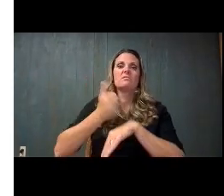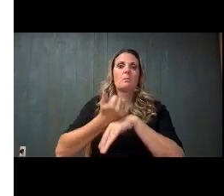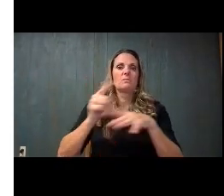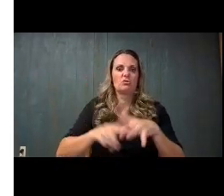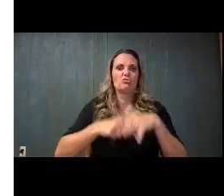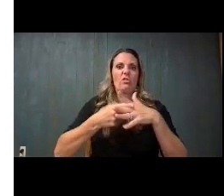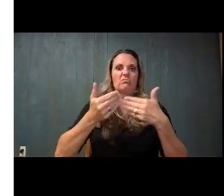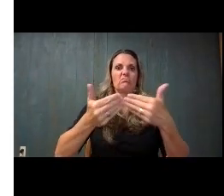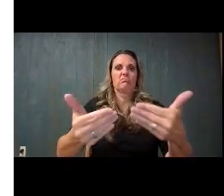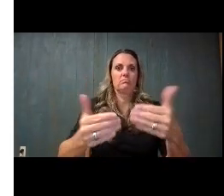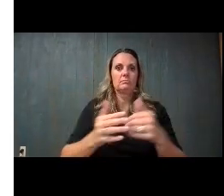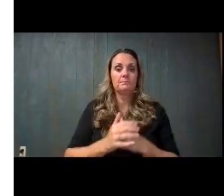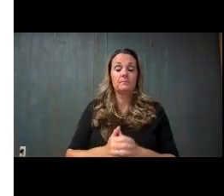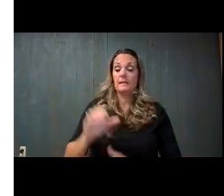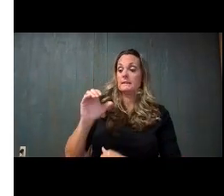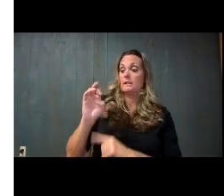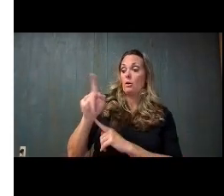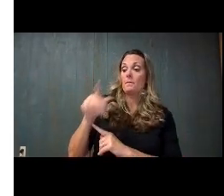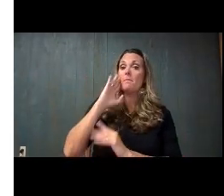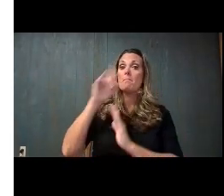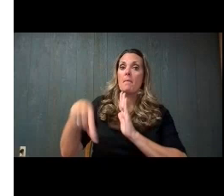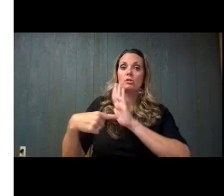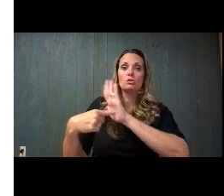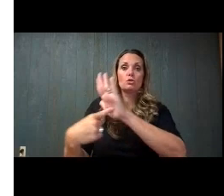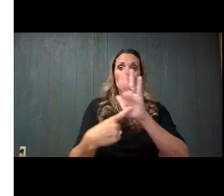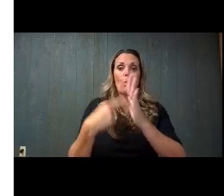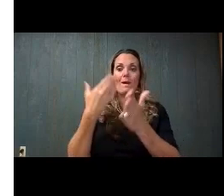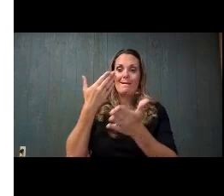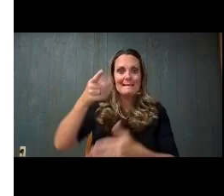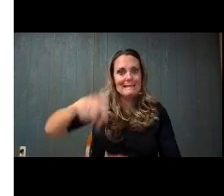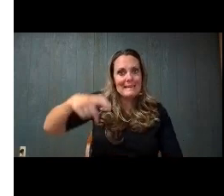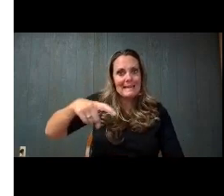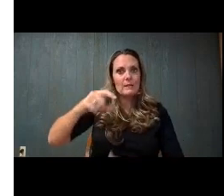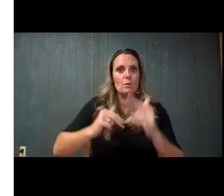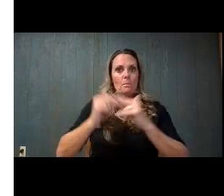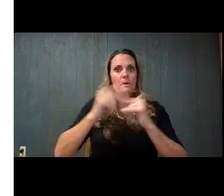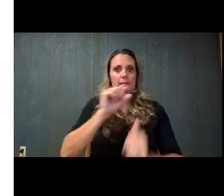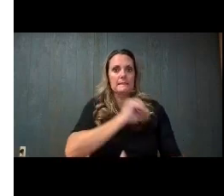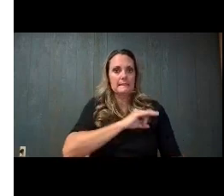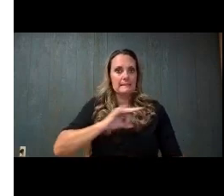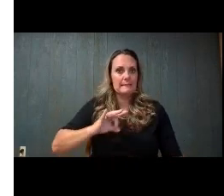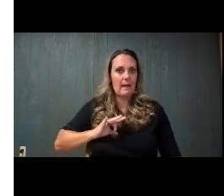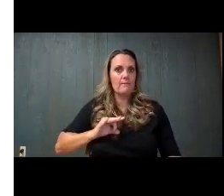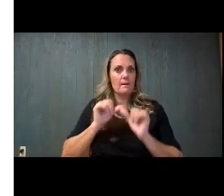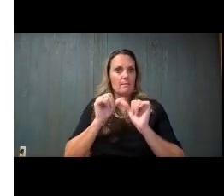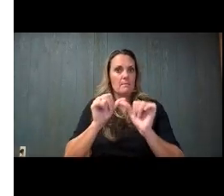The CSP must demonstrate a need to build staff capacity and retention and program